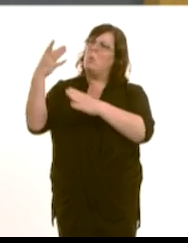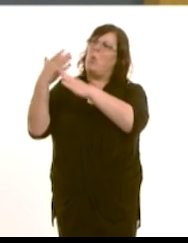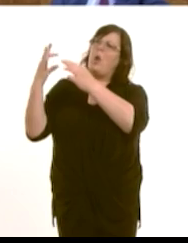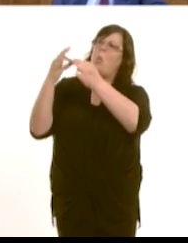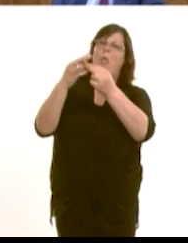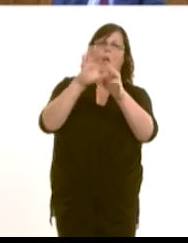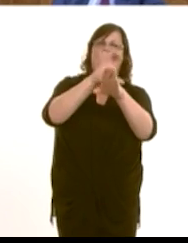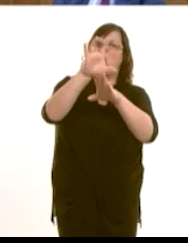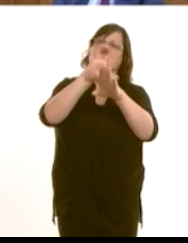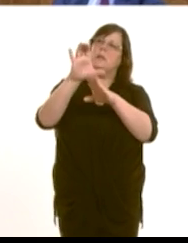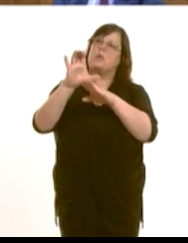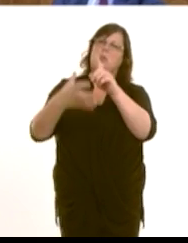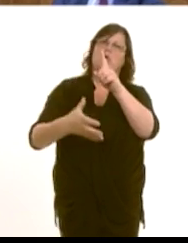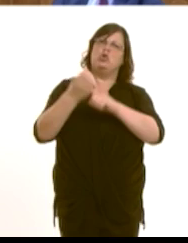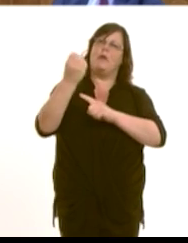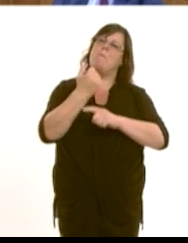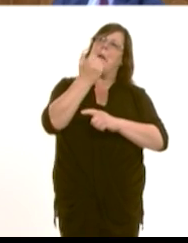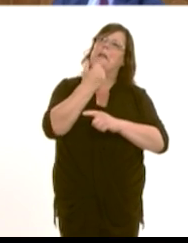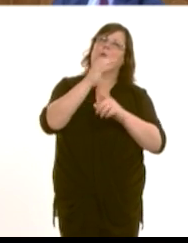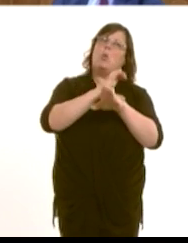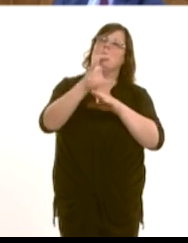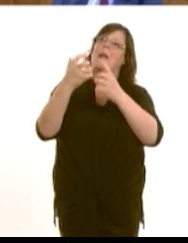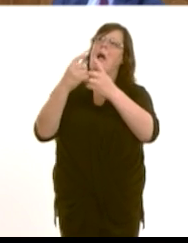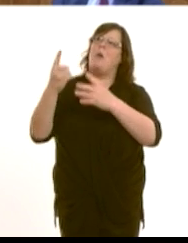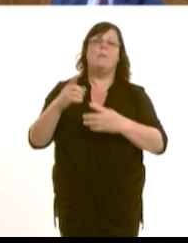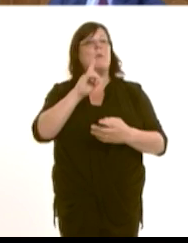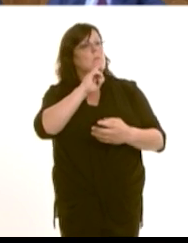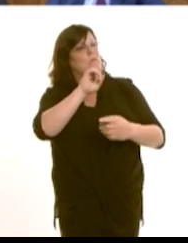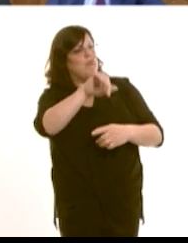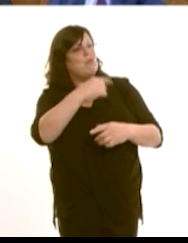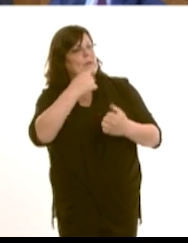Carwyn Jones: Well, the Member is right to say that the new campus will be a superb facility